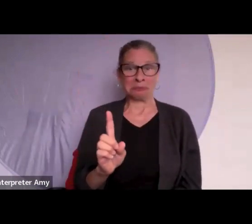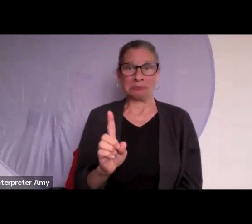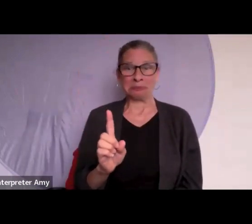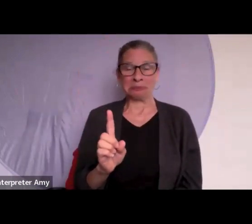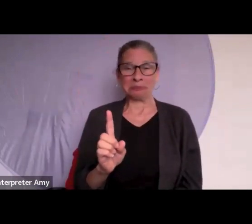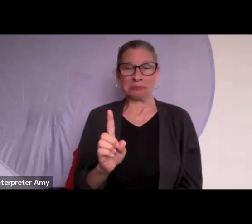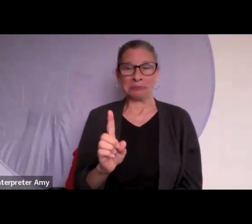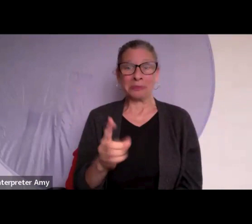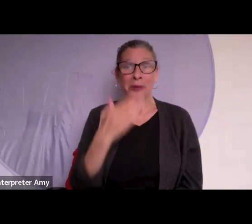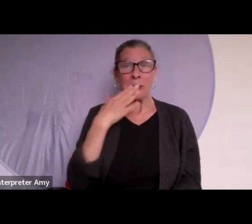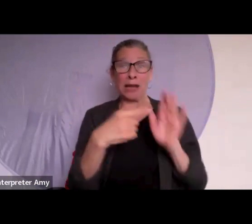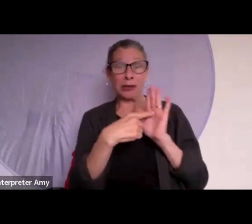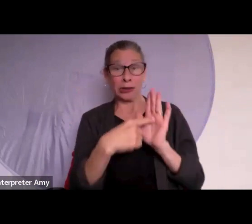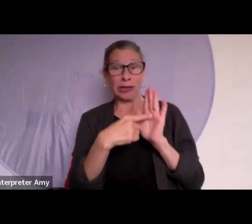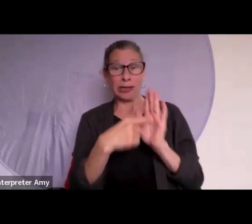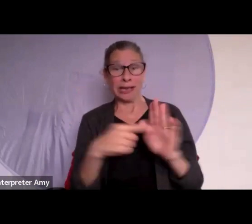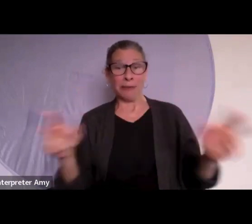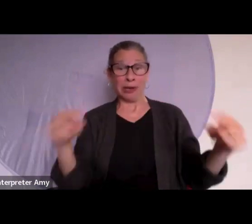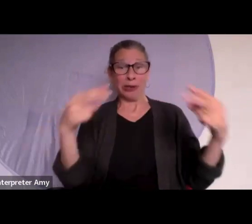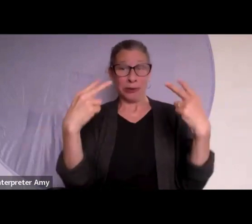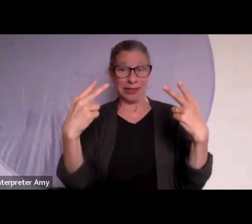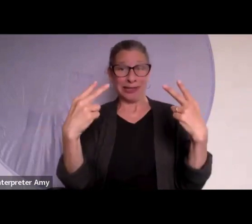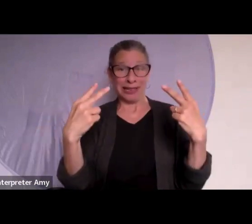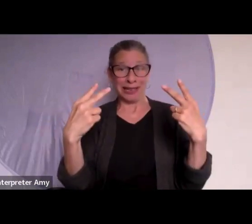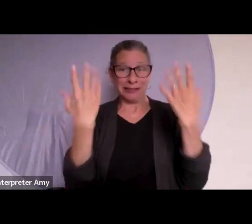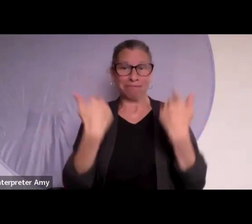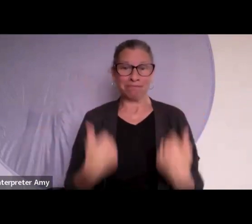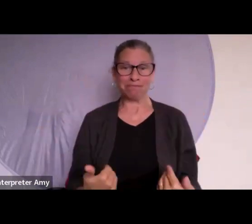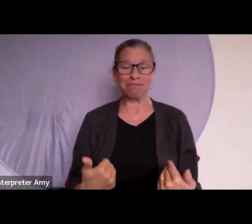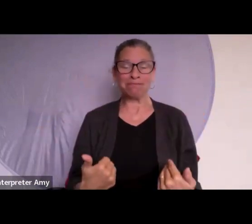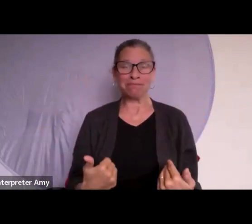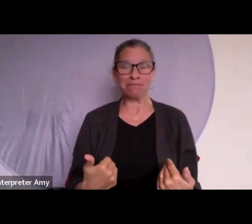a good example, as you can see, and that I think leads to